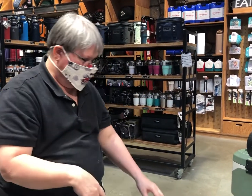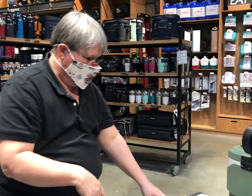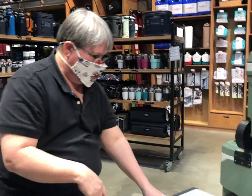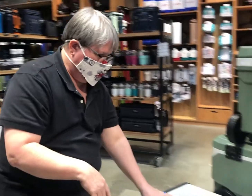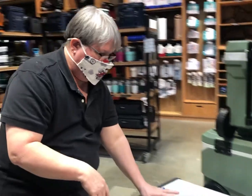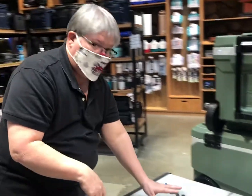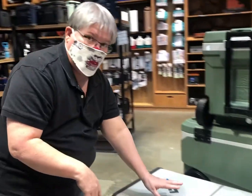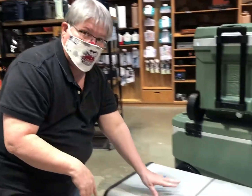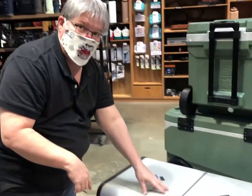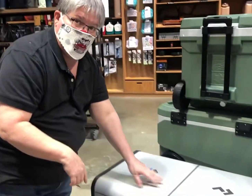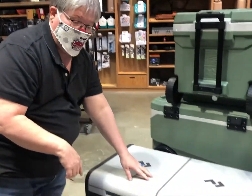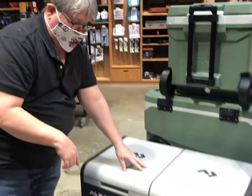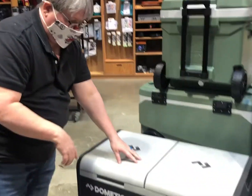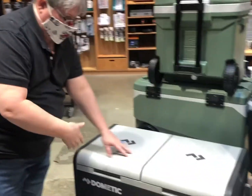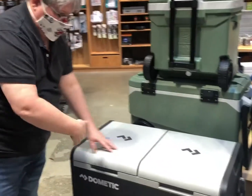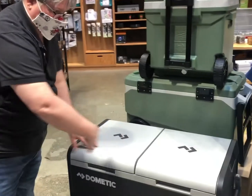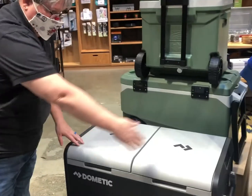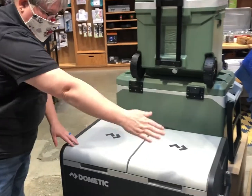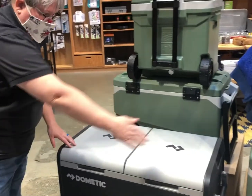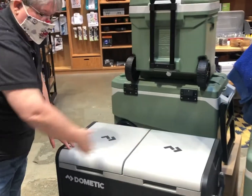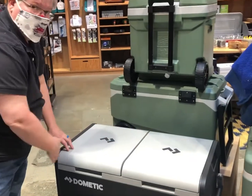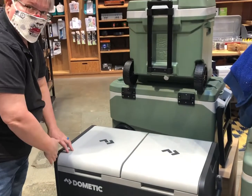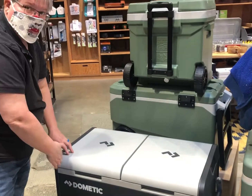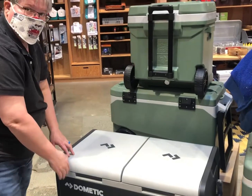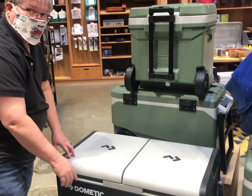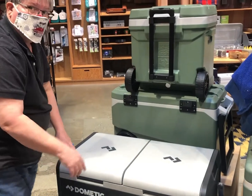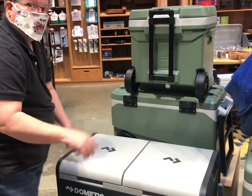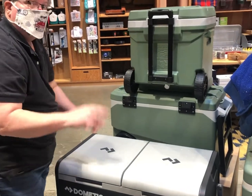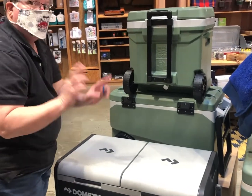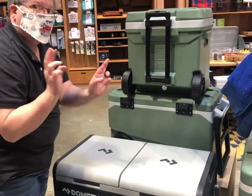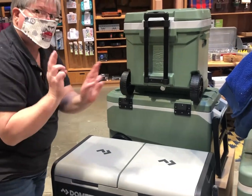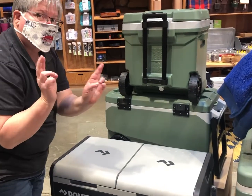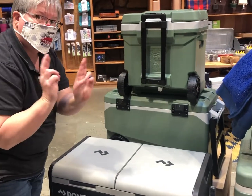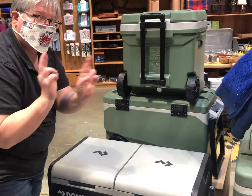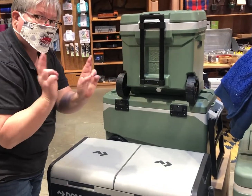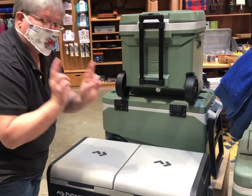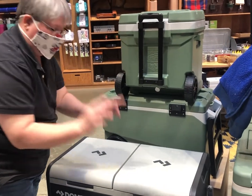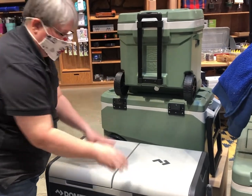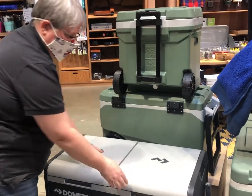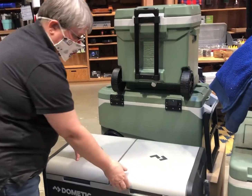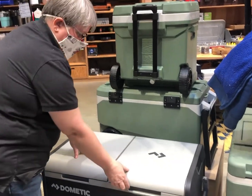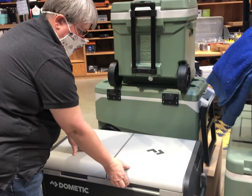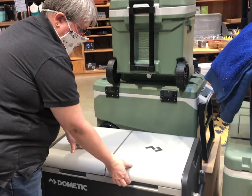Ready? So it's about this long, and the refrigerator side is this side.